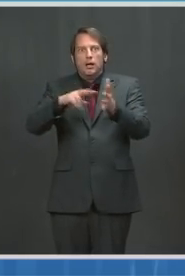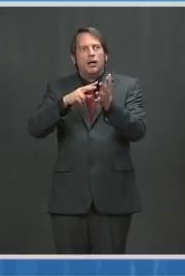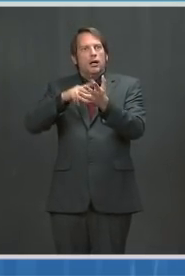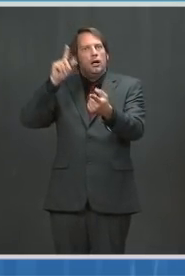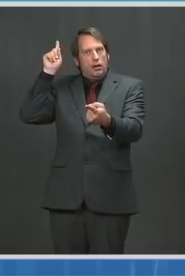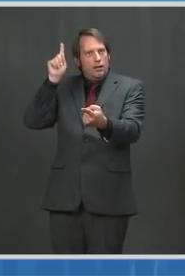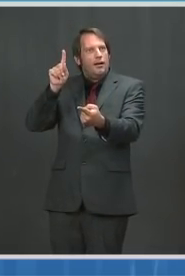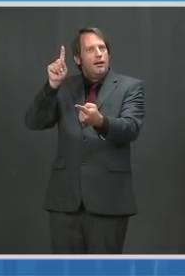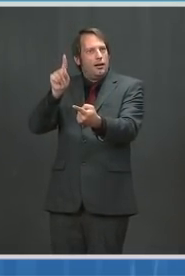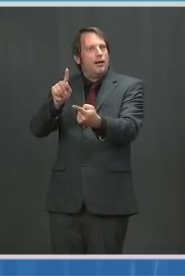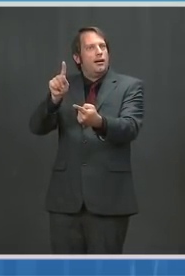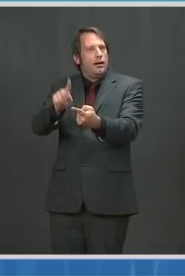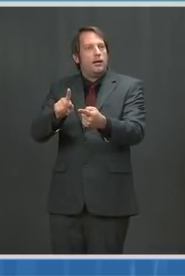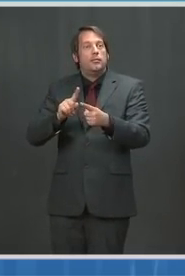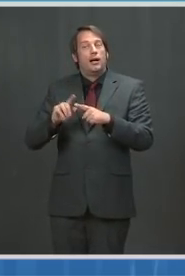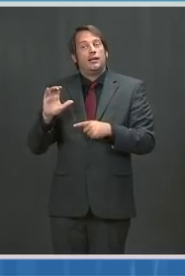to be thinking that we've won this race.